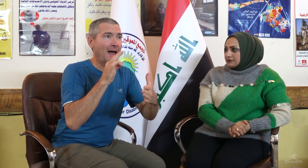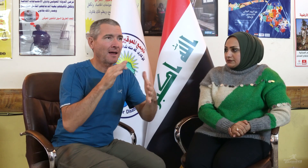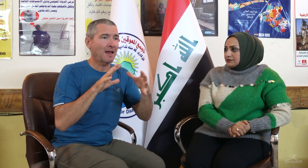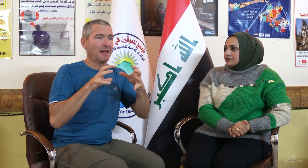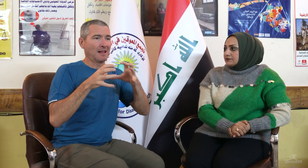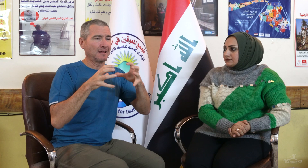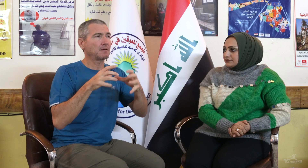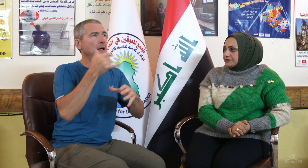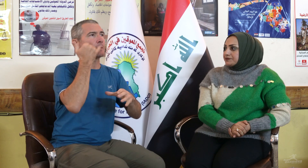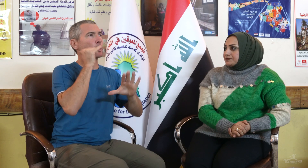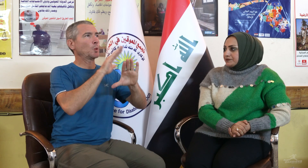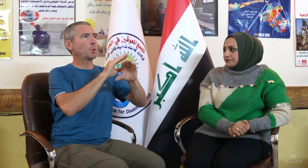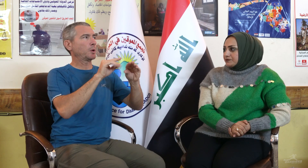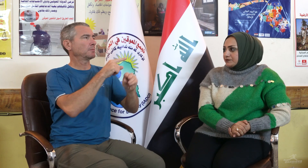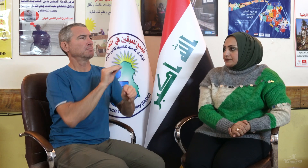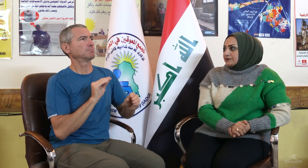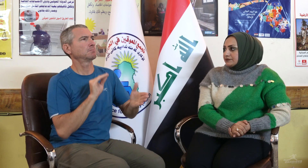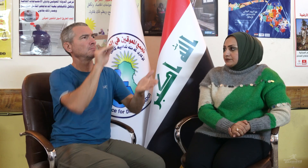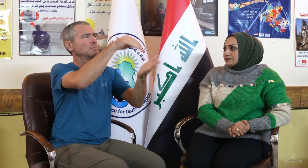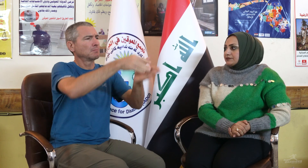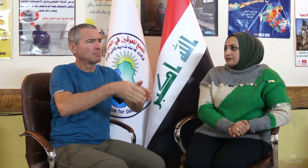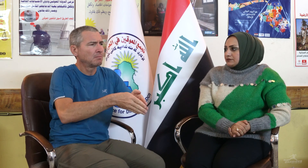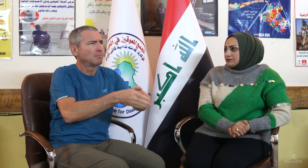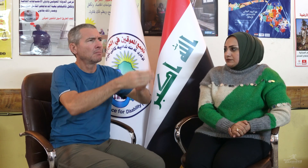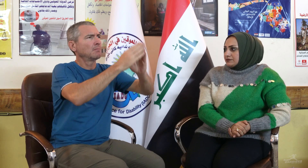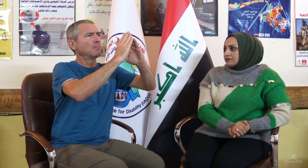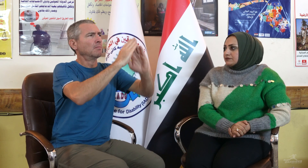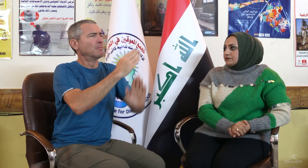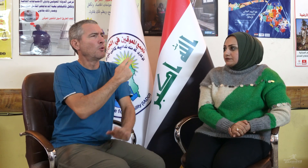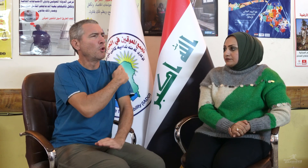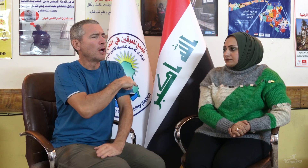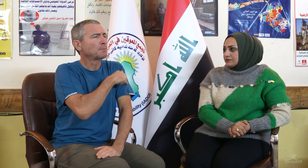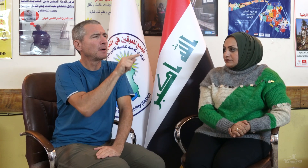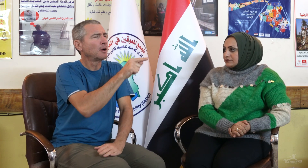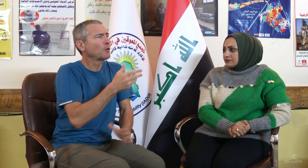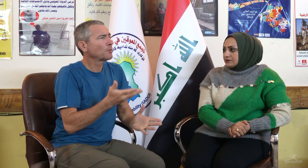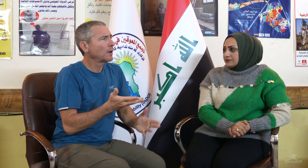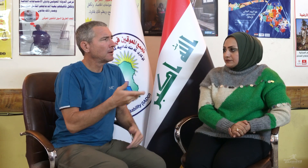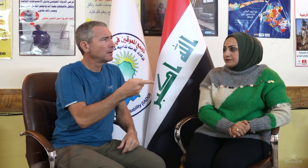You stepped in and assisted in the creation of a health center.